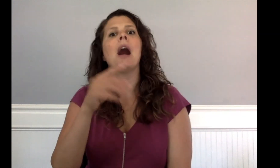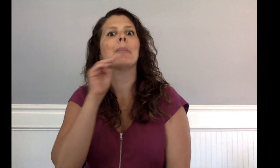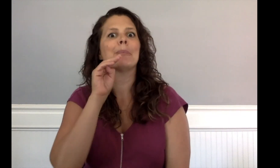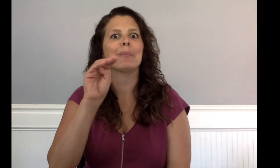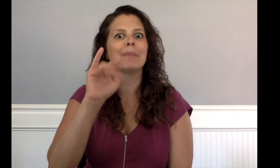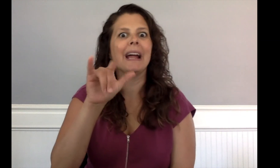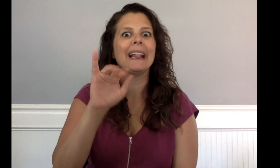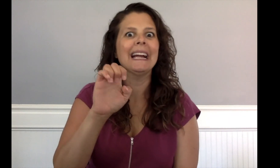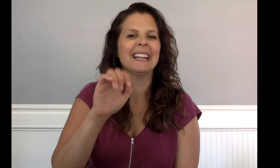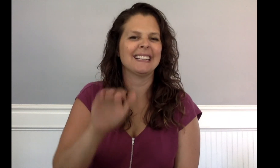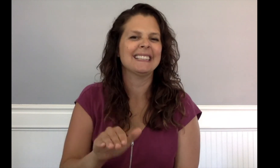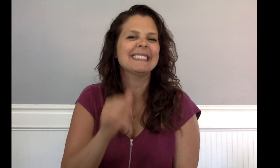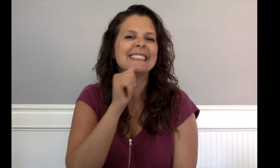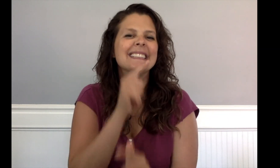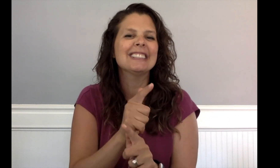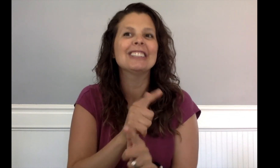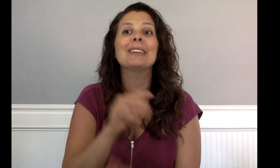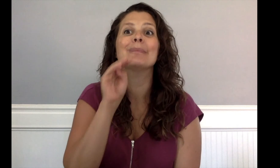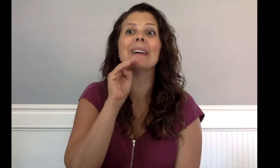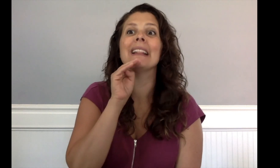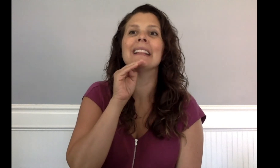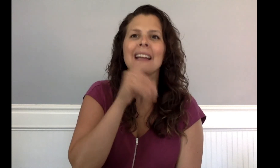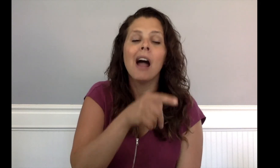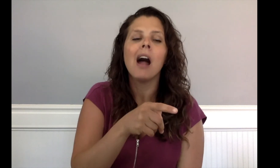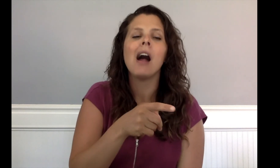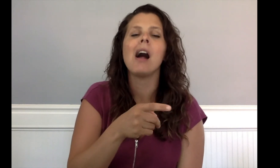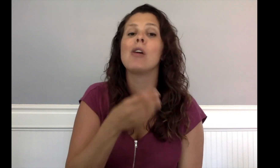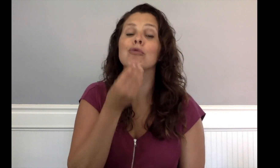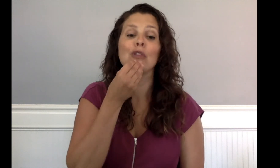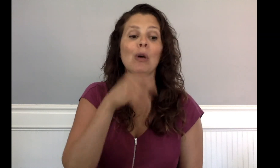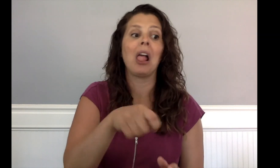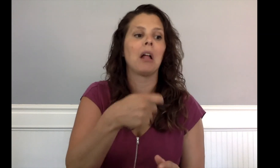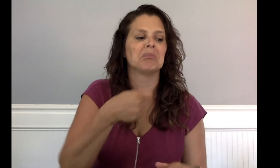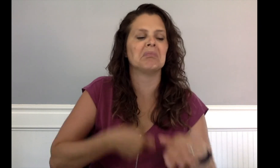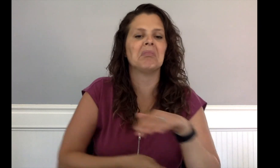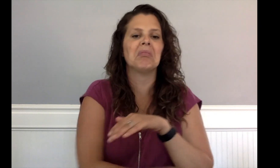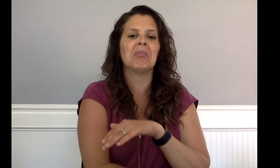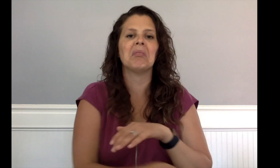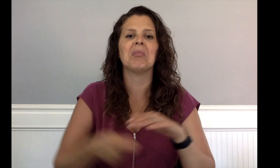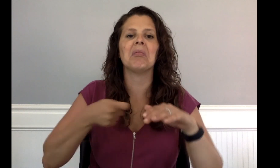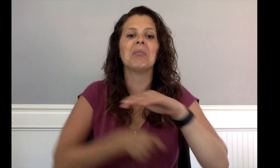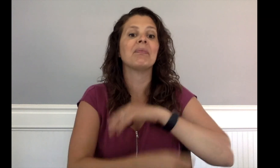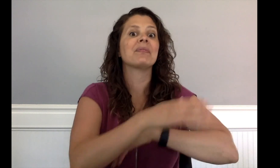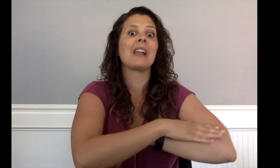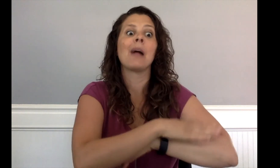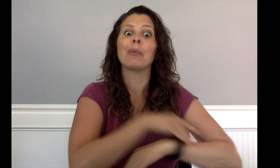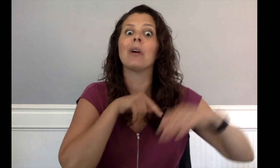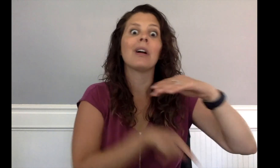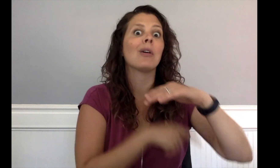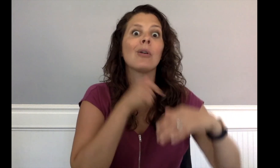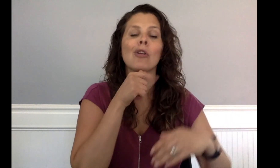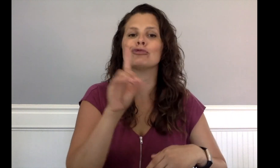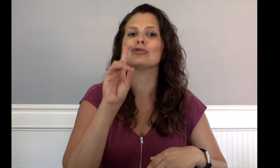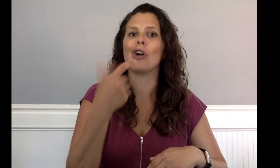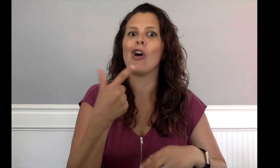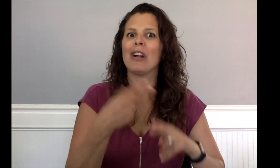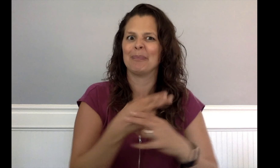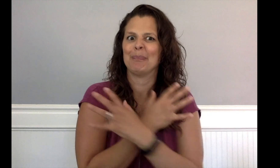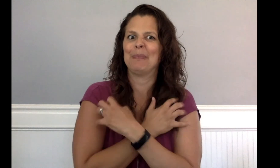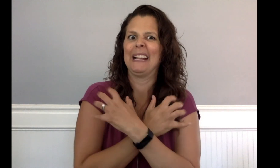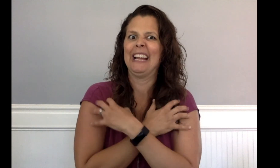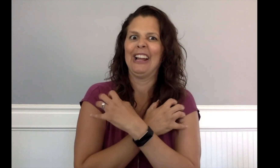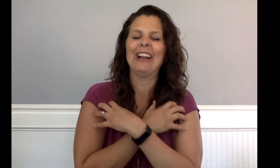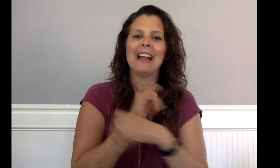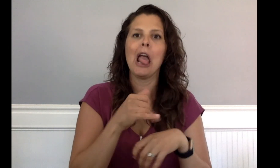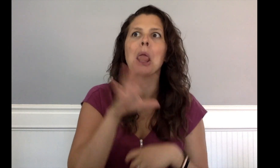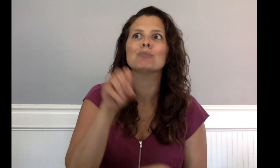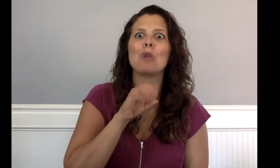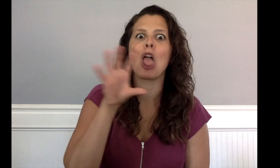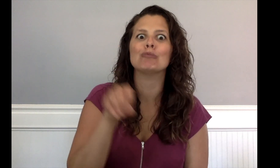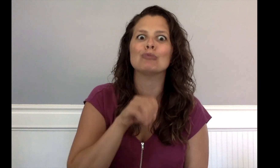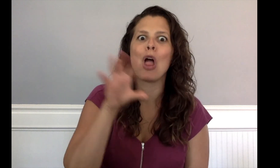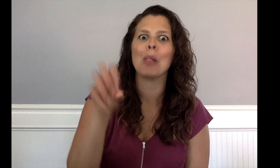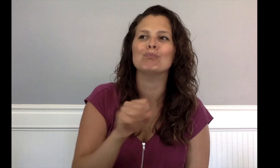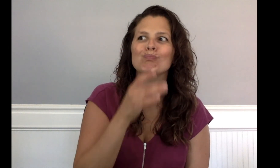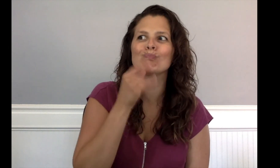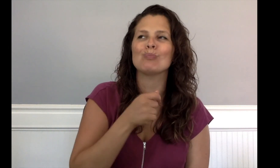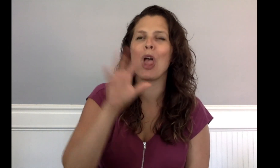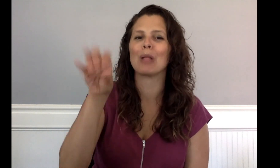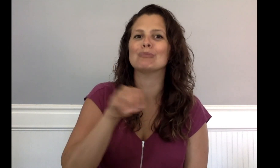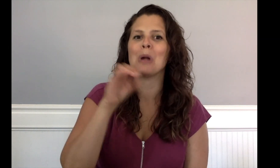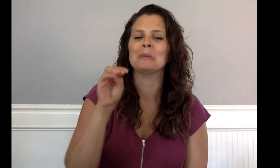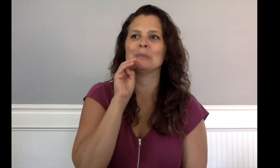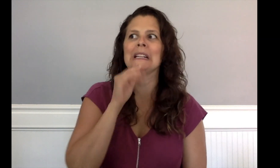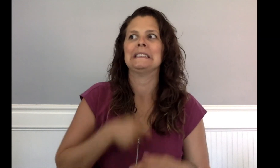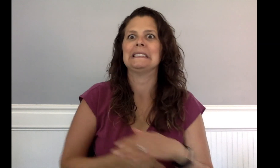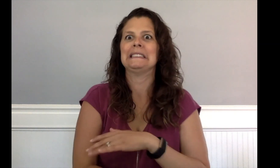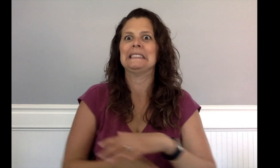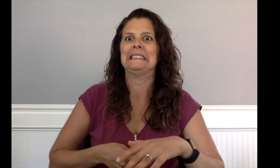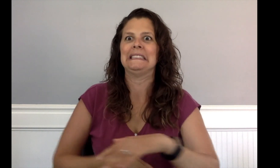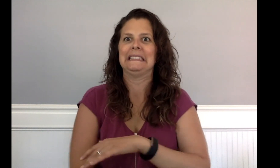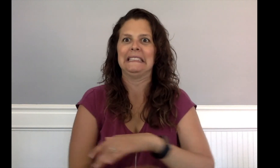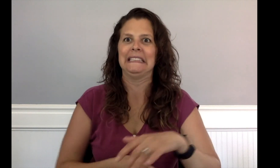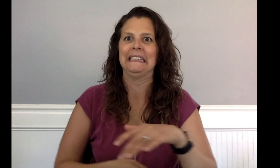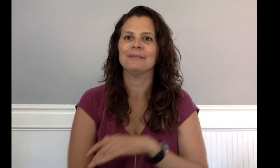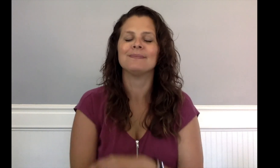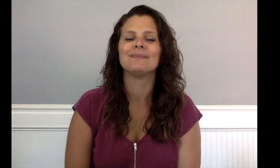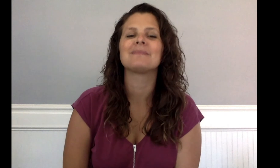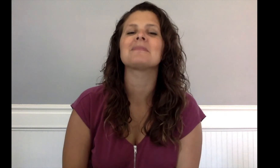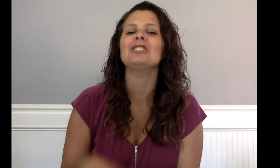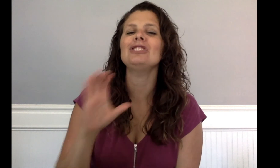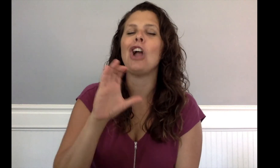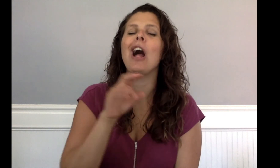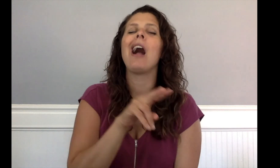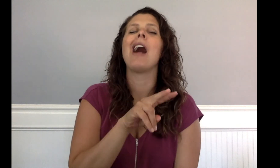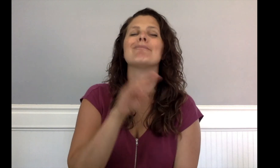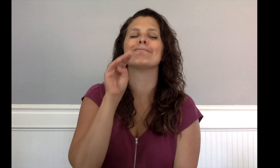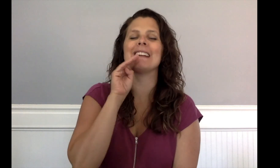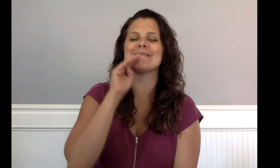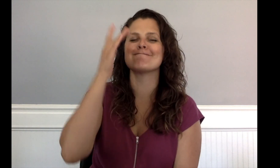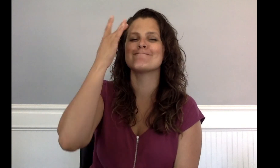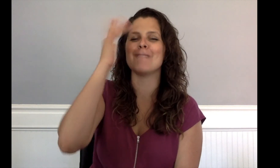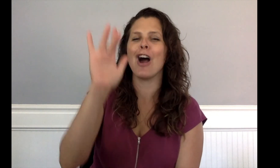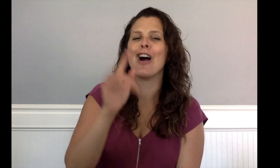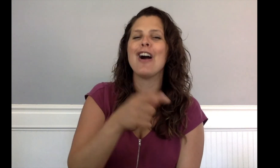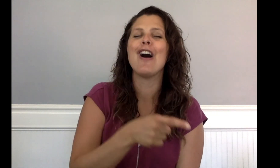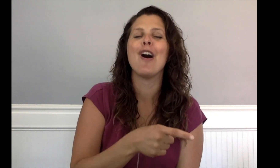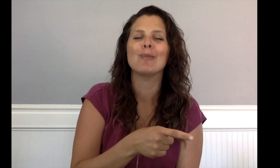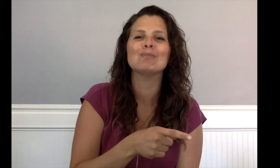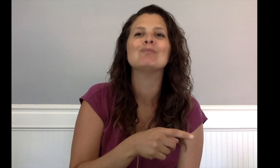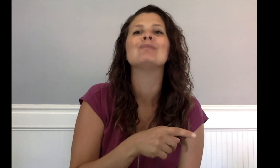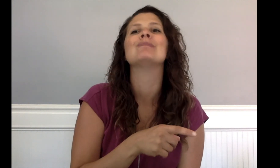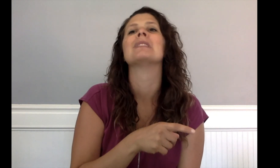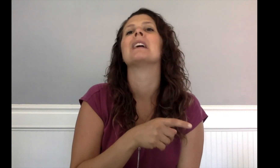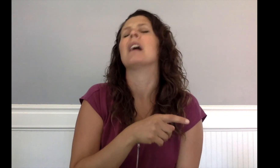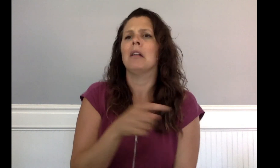Millie was busy feeding Bear under the table. Smart Millie.